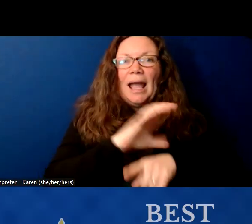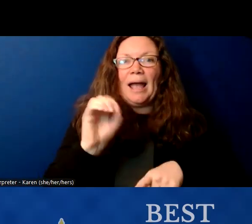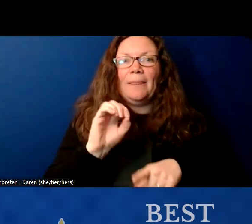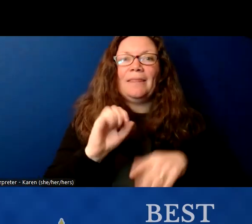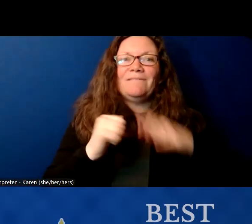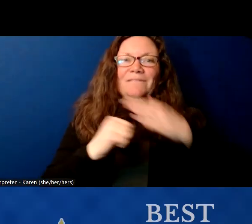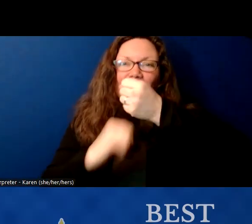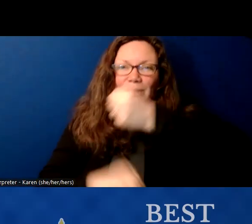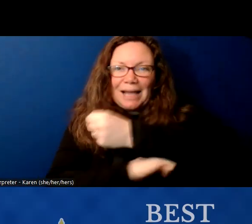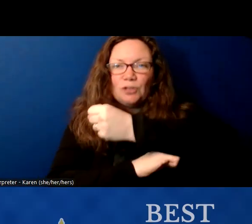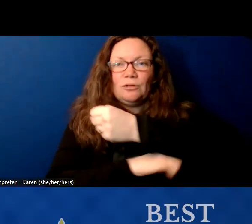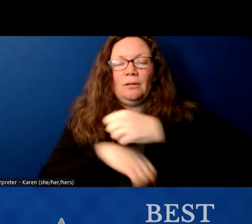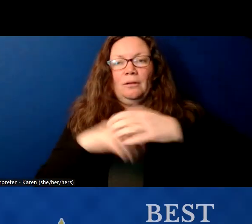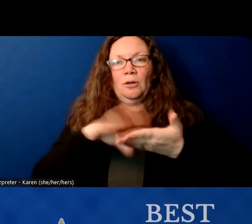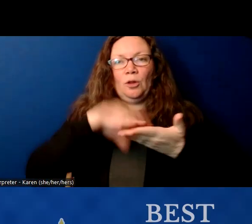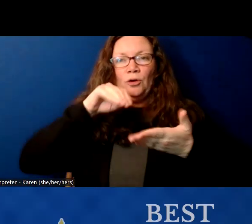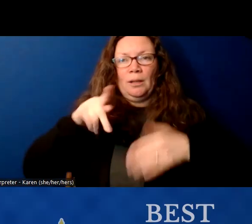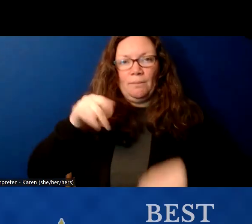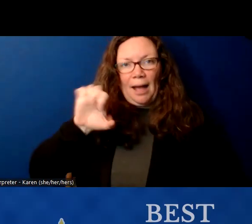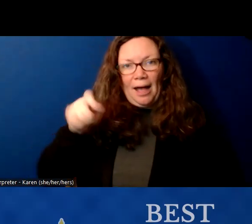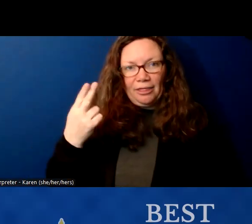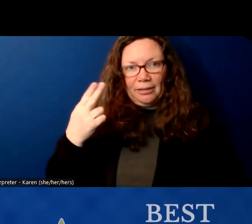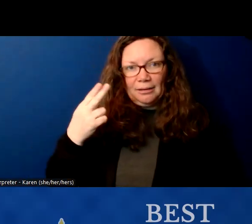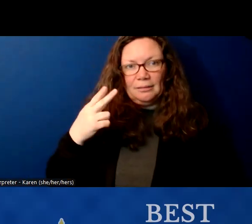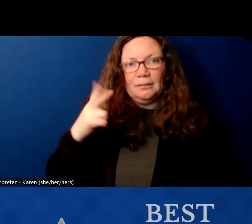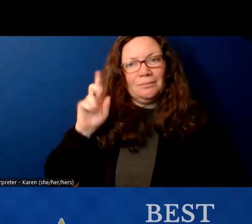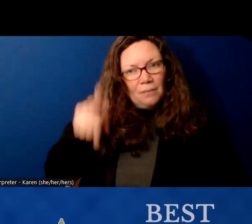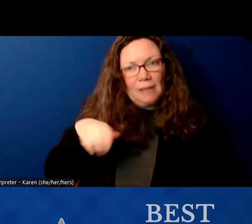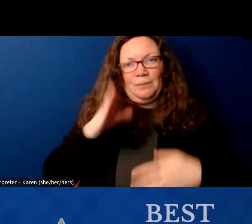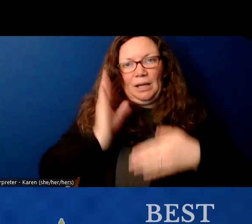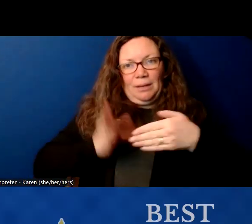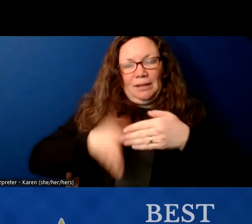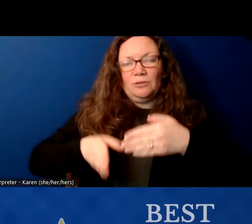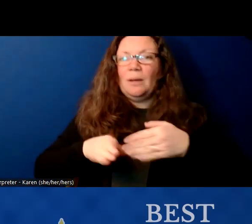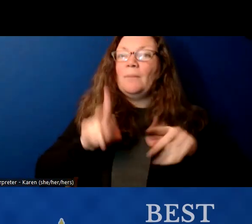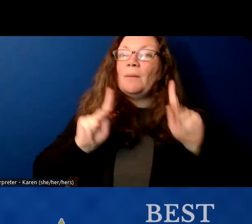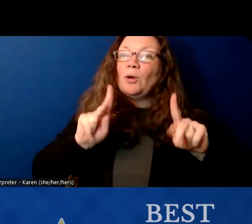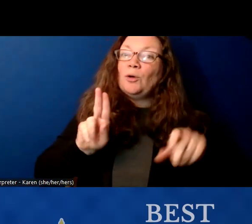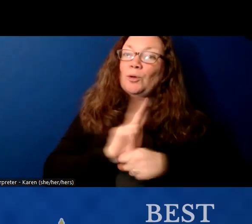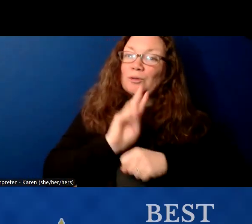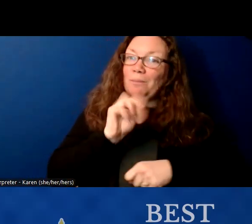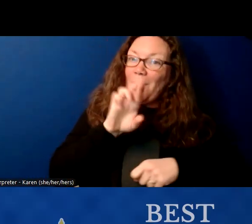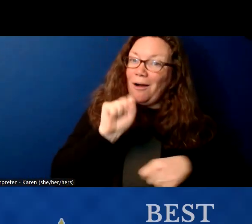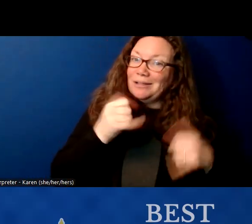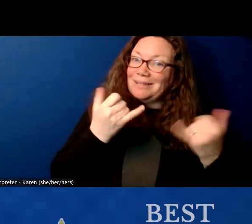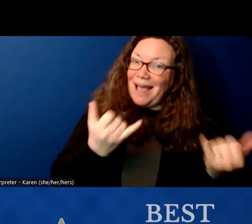It's very important for the current Mars users and future mosaic users, of course, to complete one of these training courses.